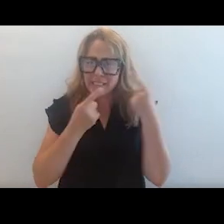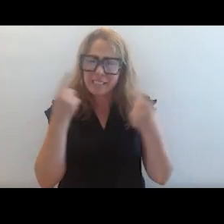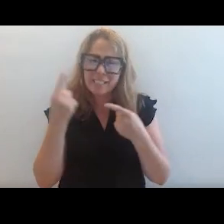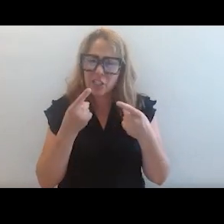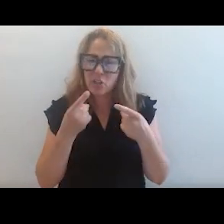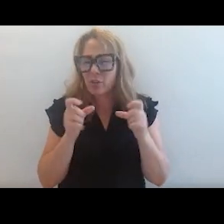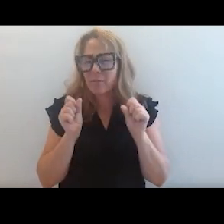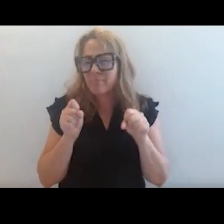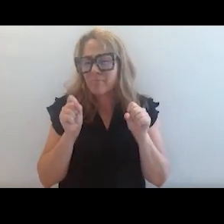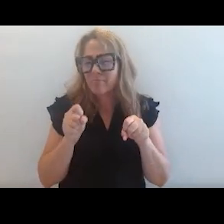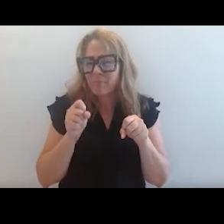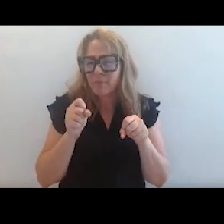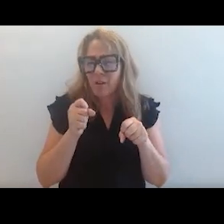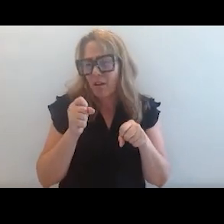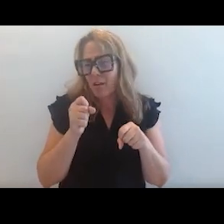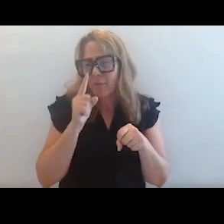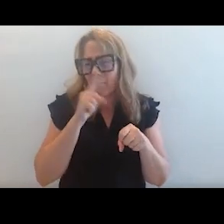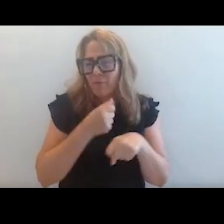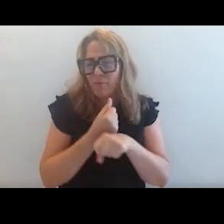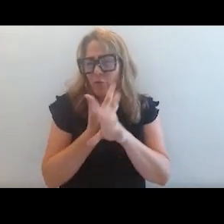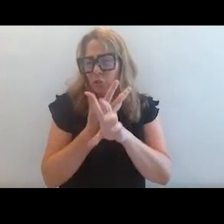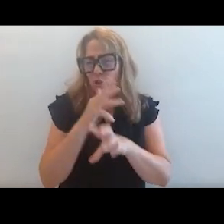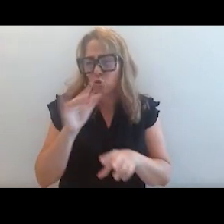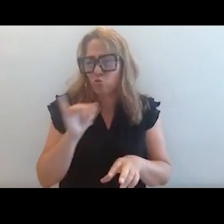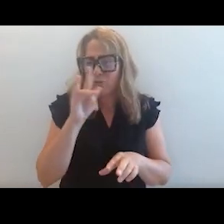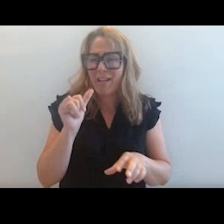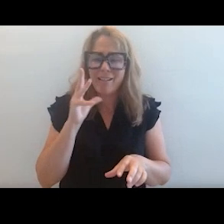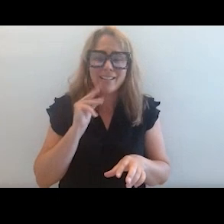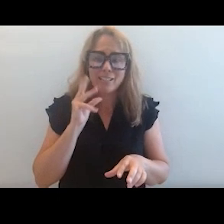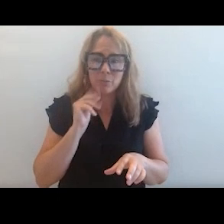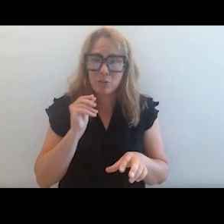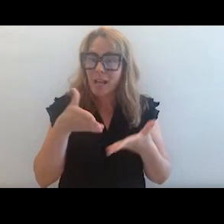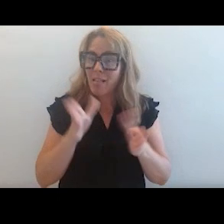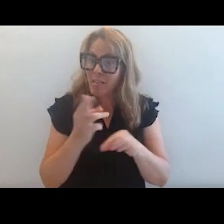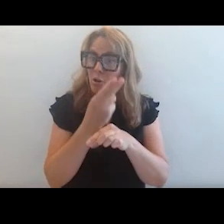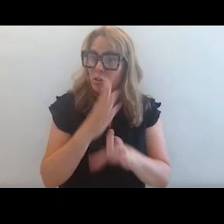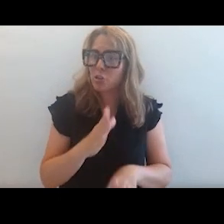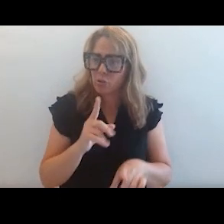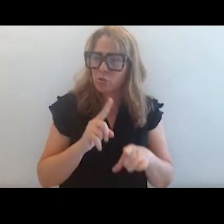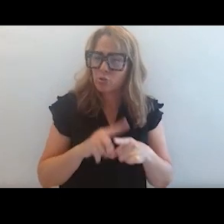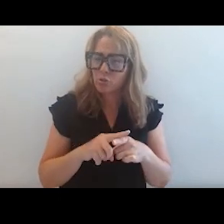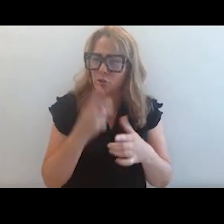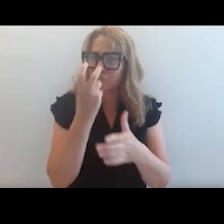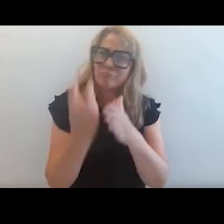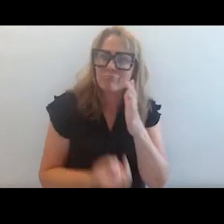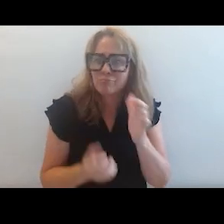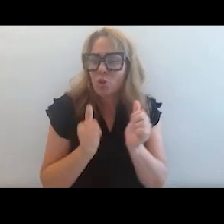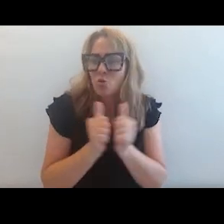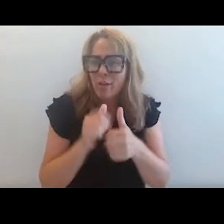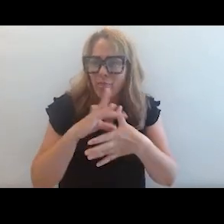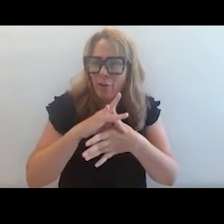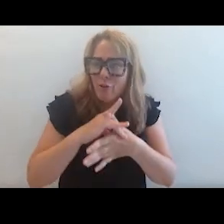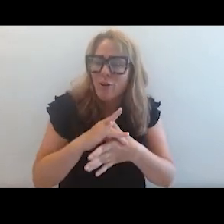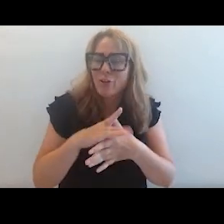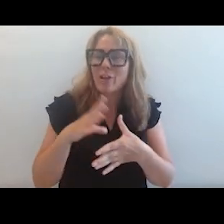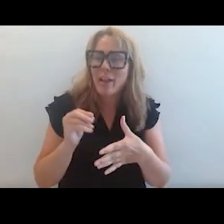reality experiences. These allow users to immerse themselves in the content and get a more hands-on